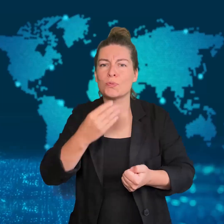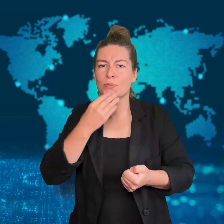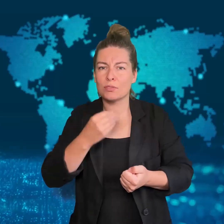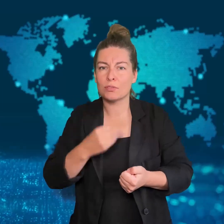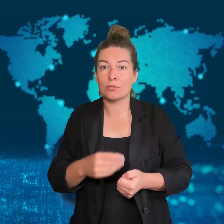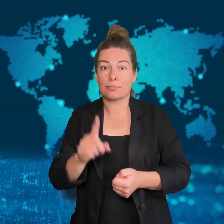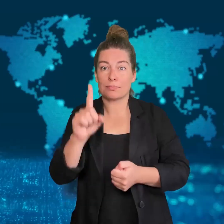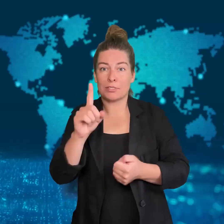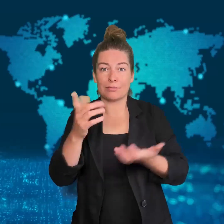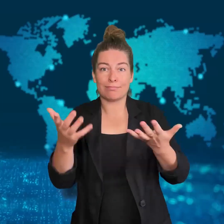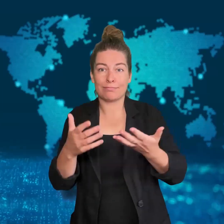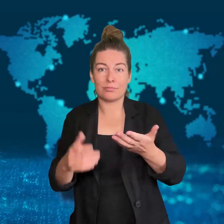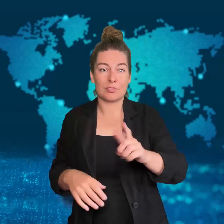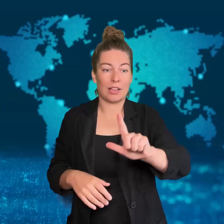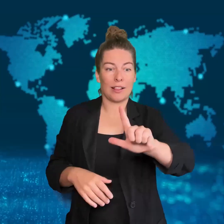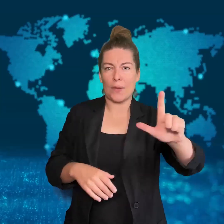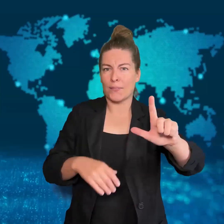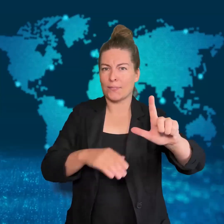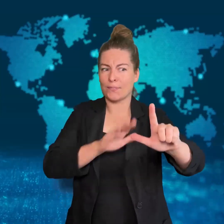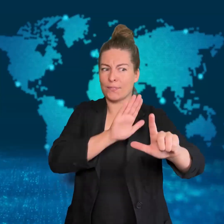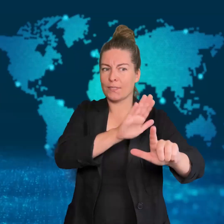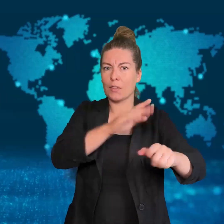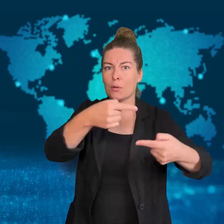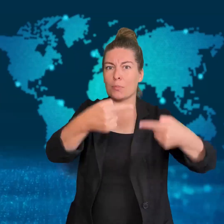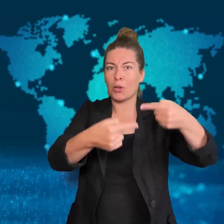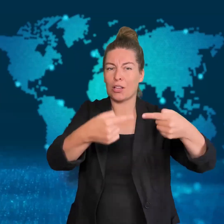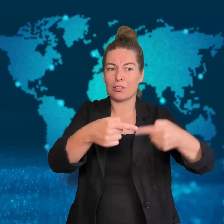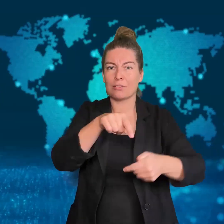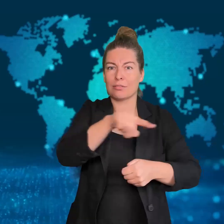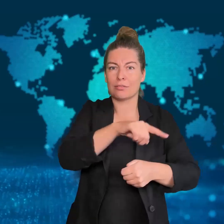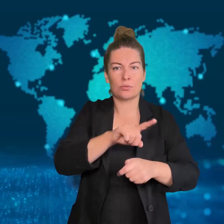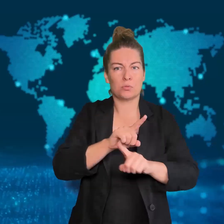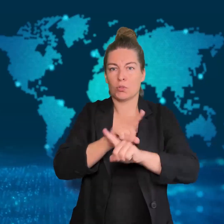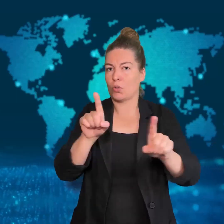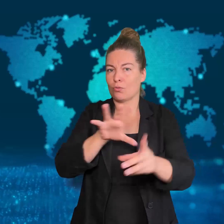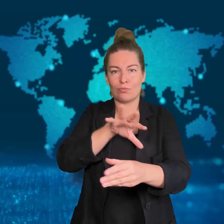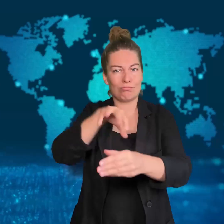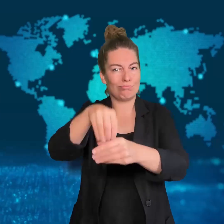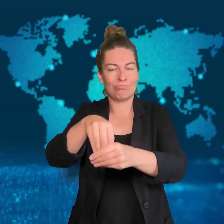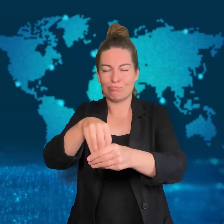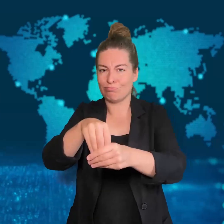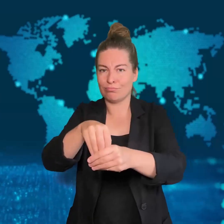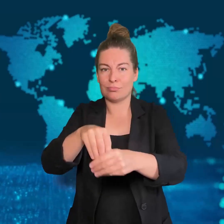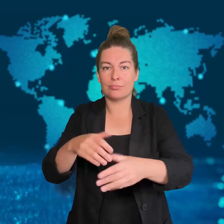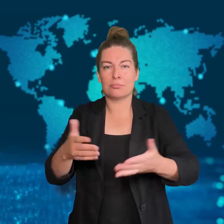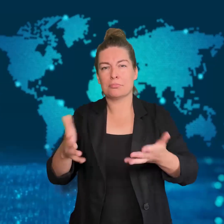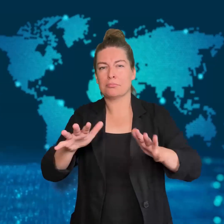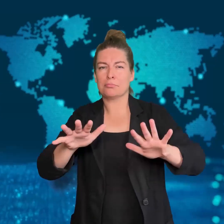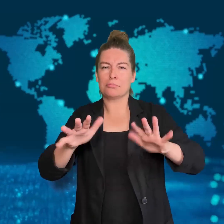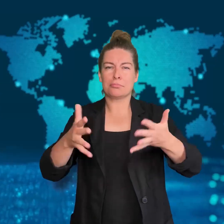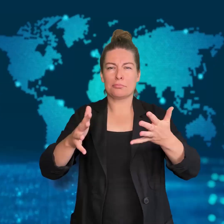Representatives of the far right joined them as they gathered